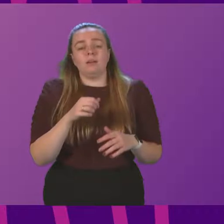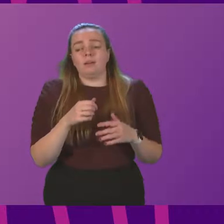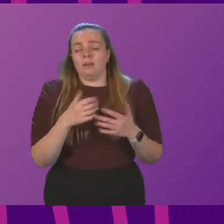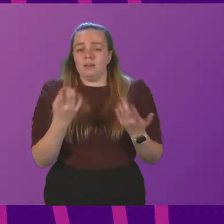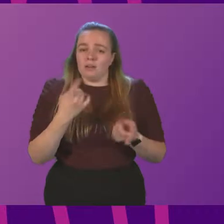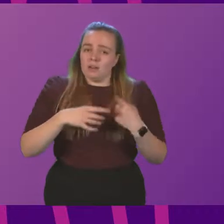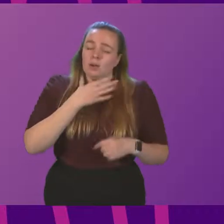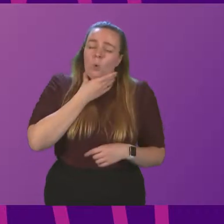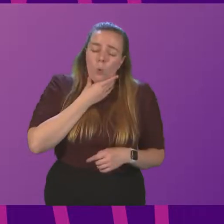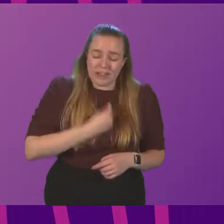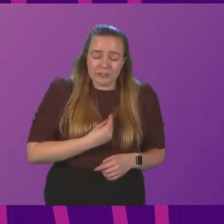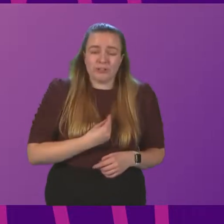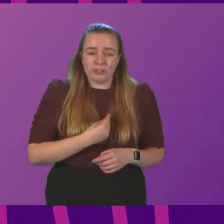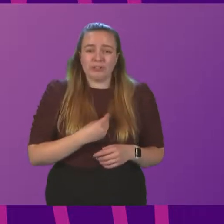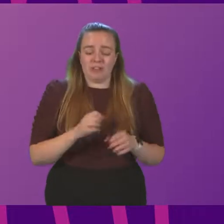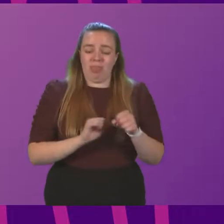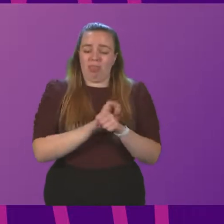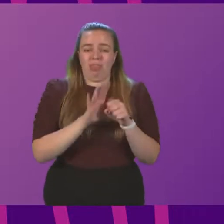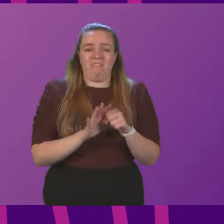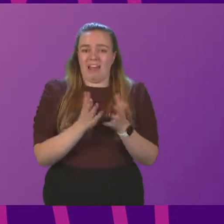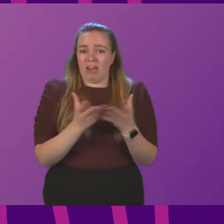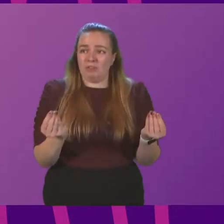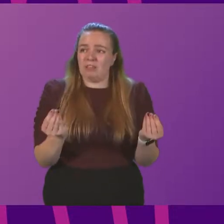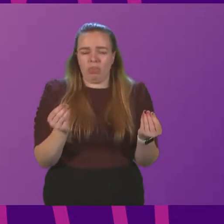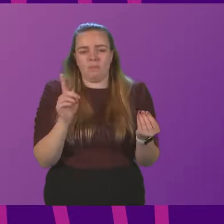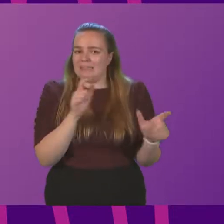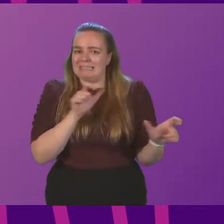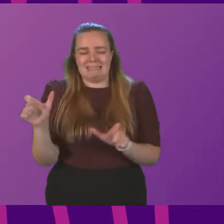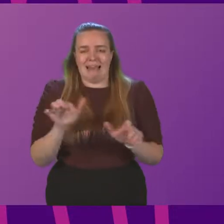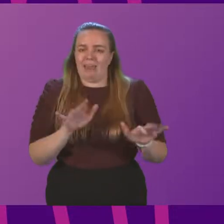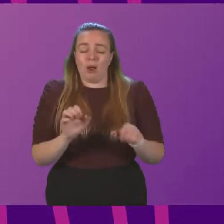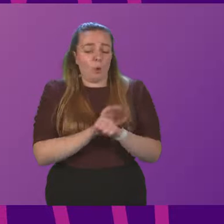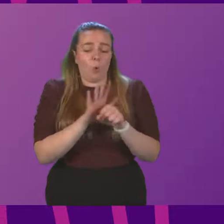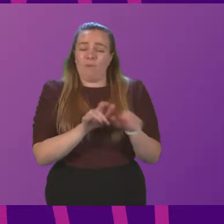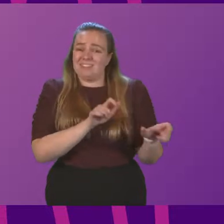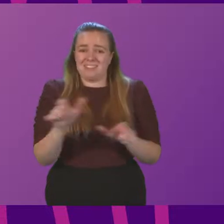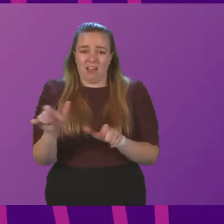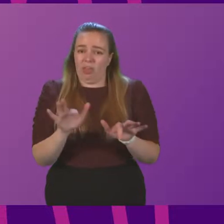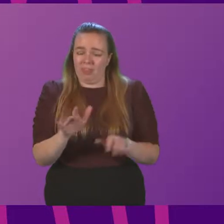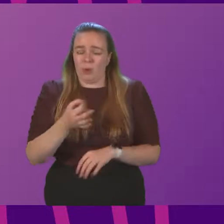all wish otherwise, the virus has not gone away. Covid remains a real threat and we all